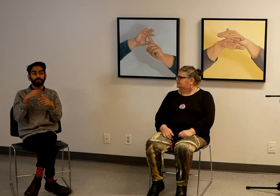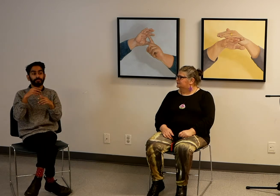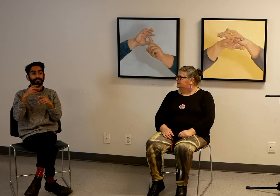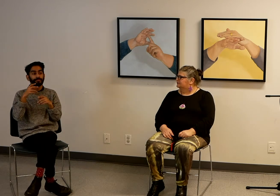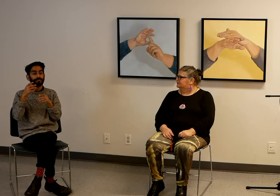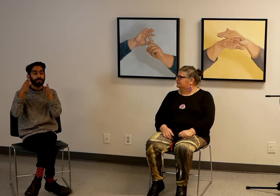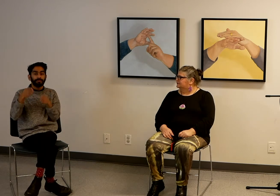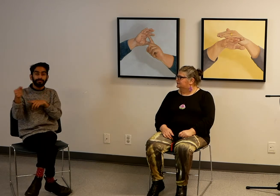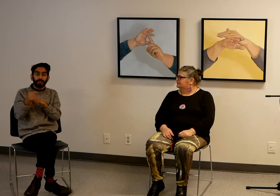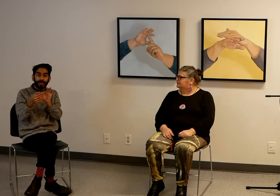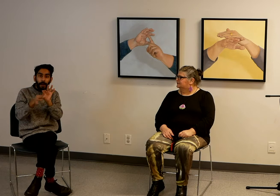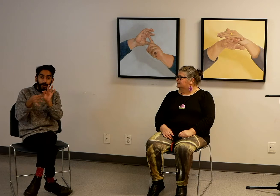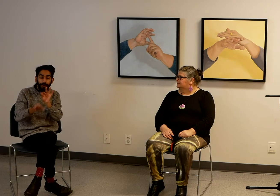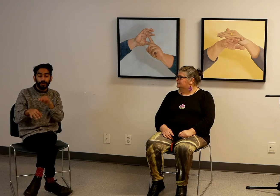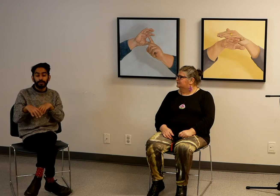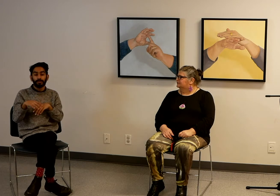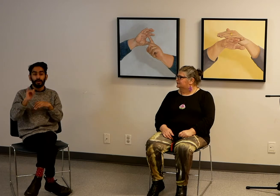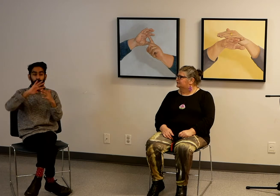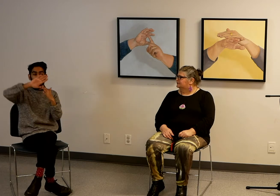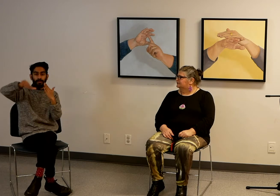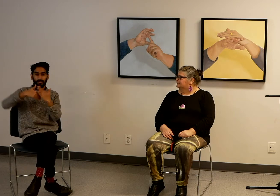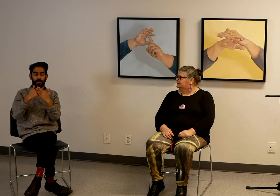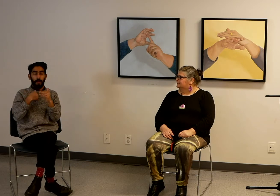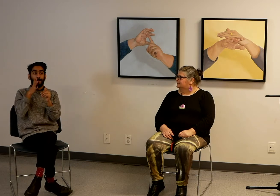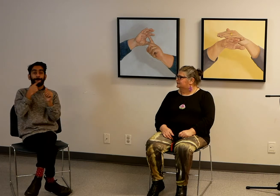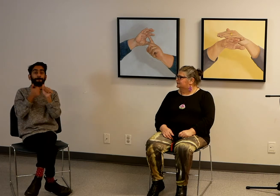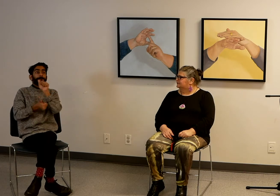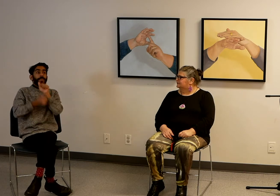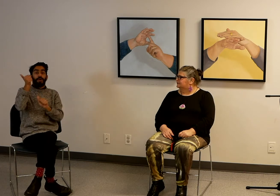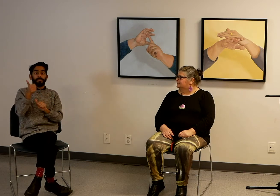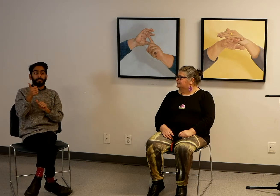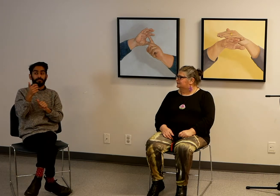For example, booking an interpreter, making sure that people know to do that or hiring somebody for captions.